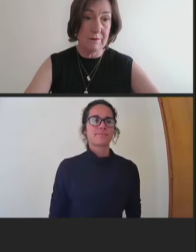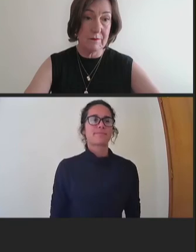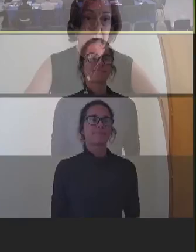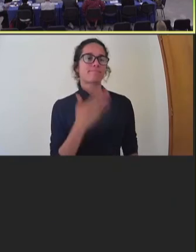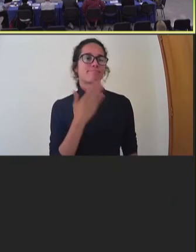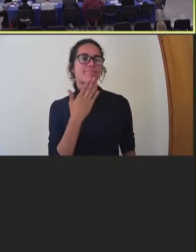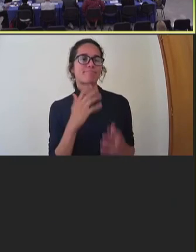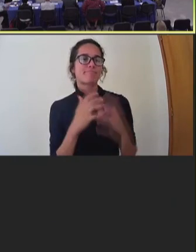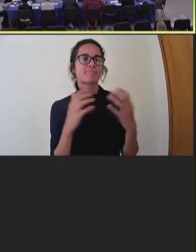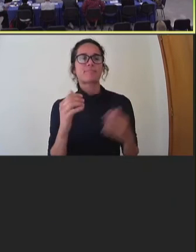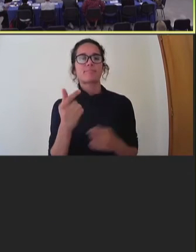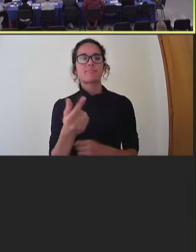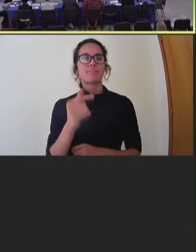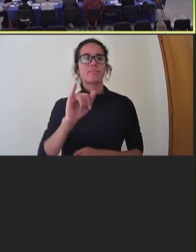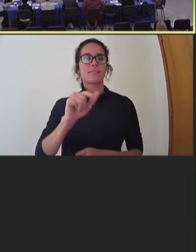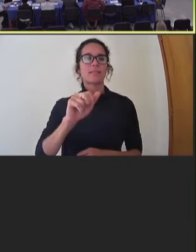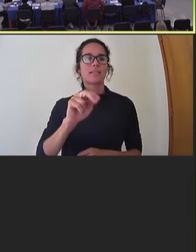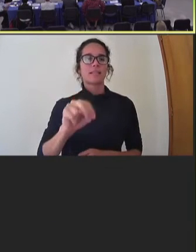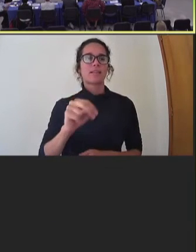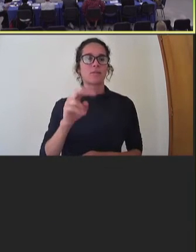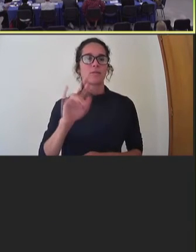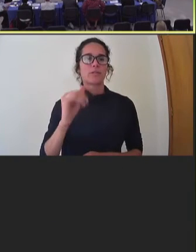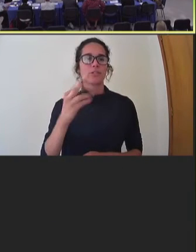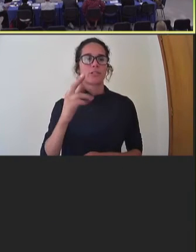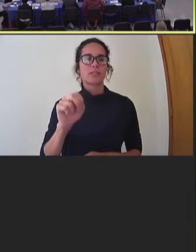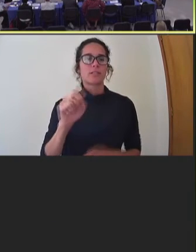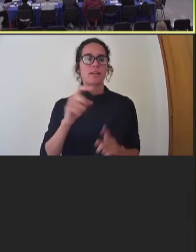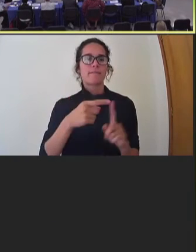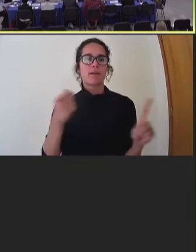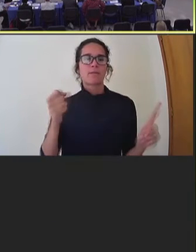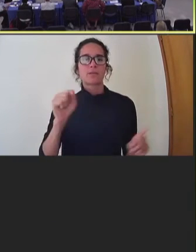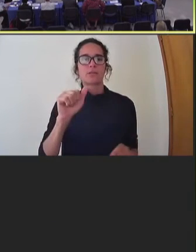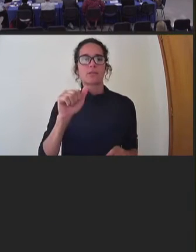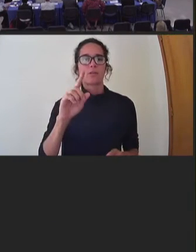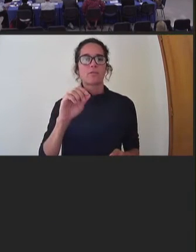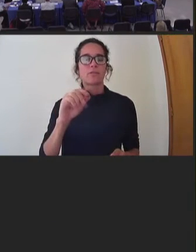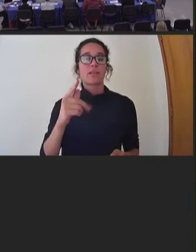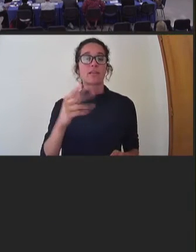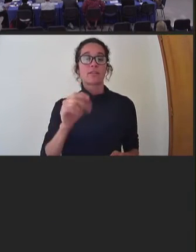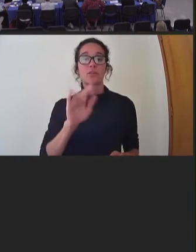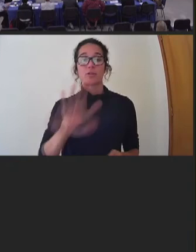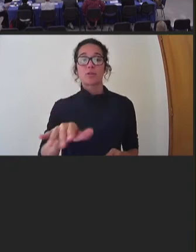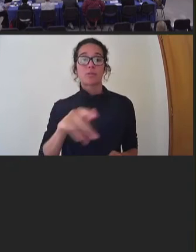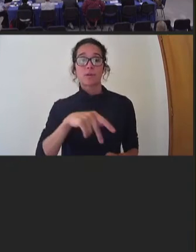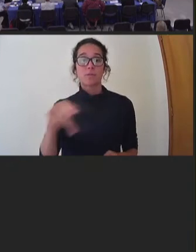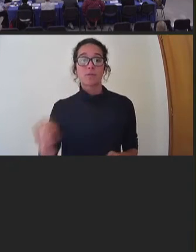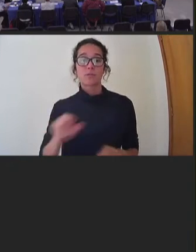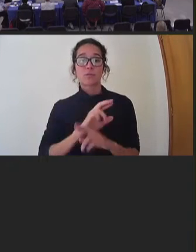Ritchey from Sanofi Julian, your slides are up. You have the floor. Julian Ritchey: Thank you, Dr. Hopkins. Can you hear me okay?